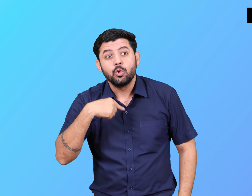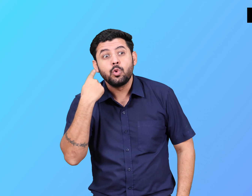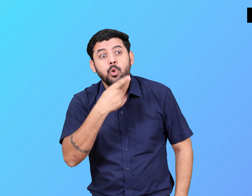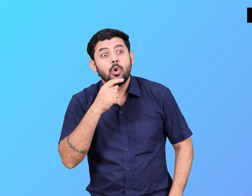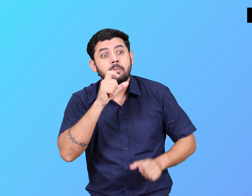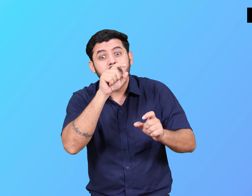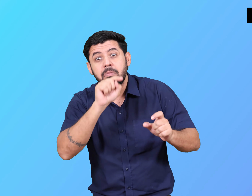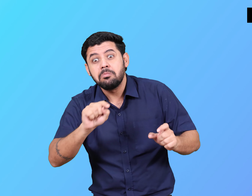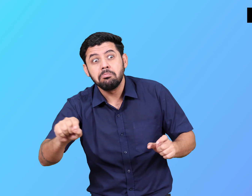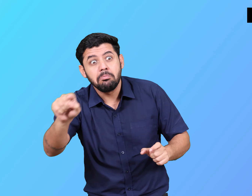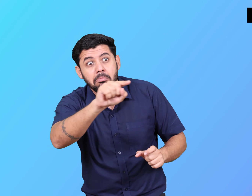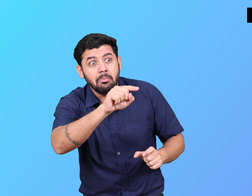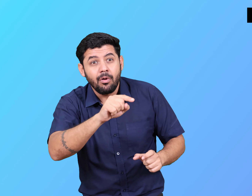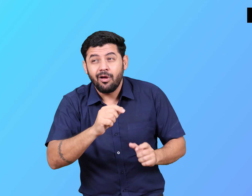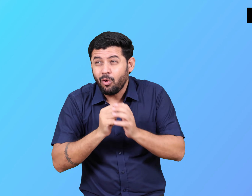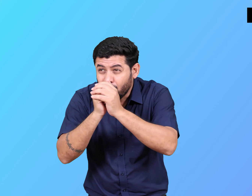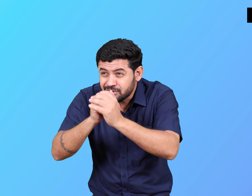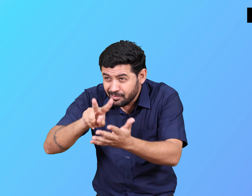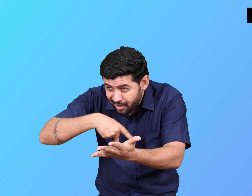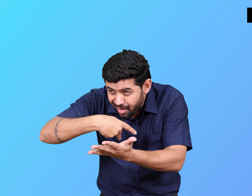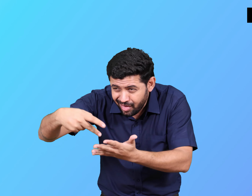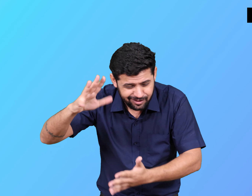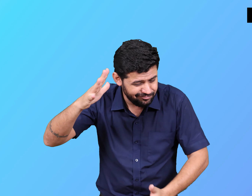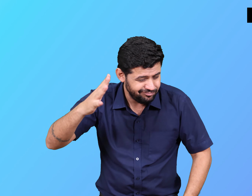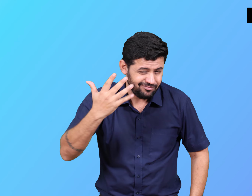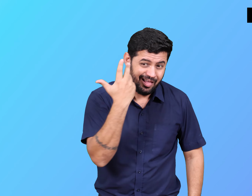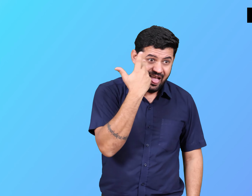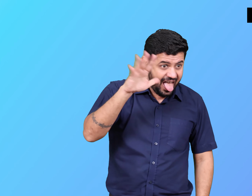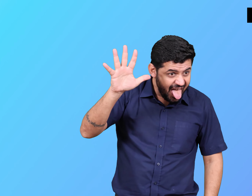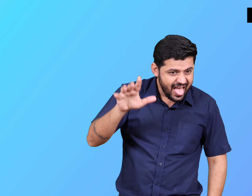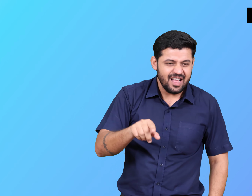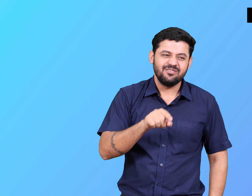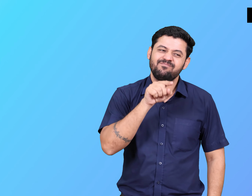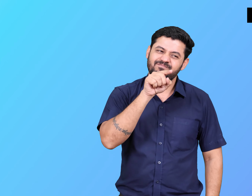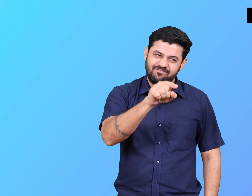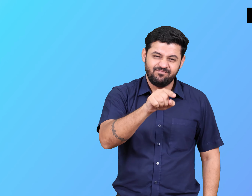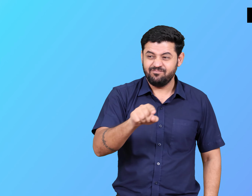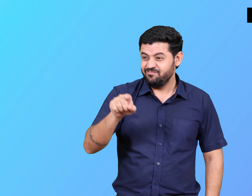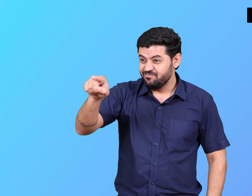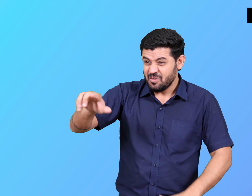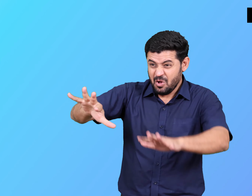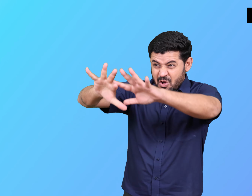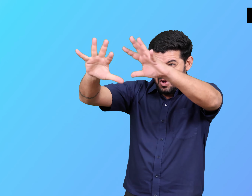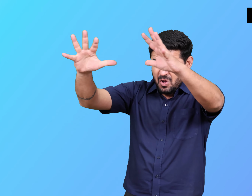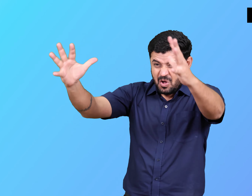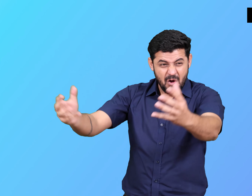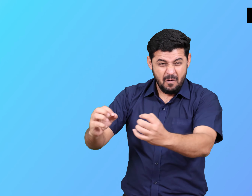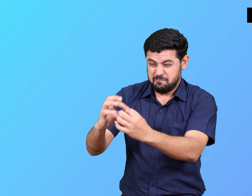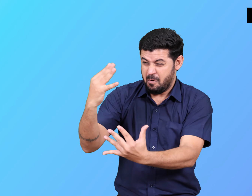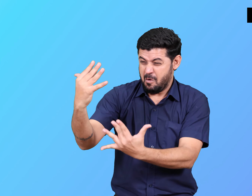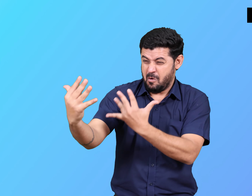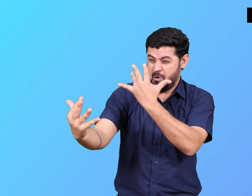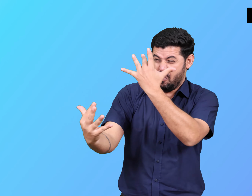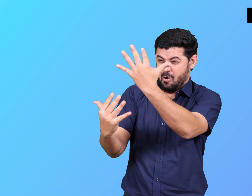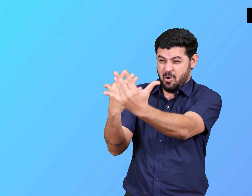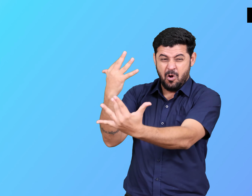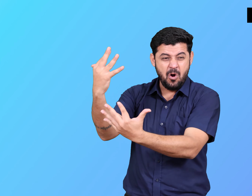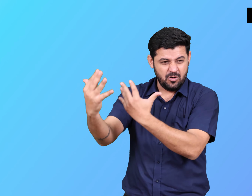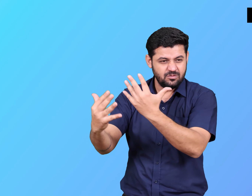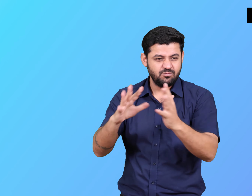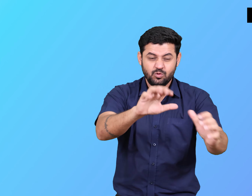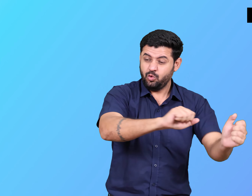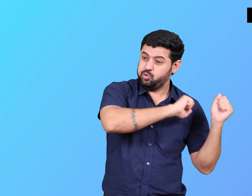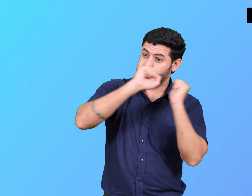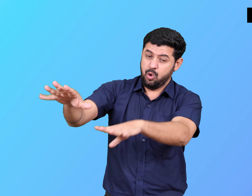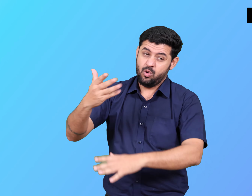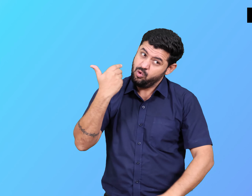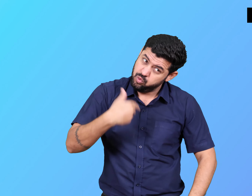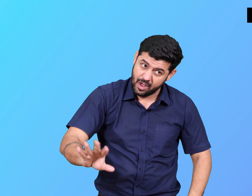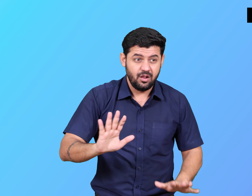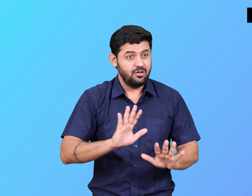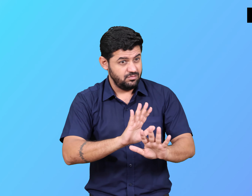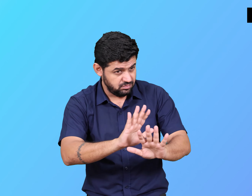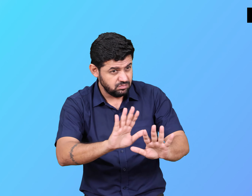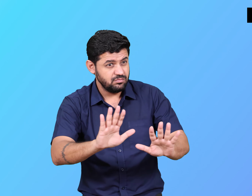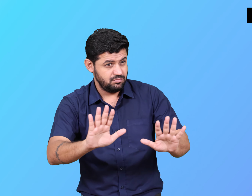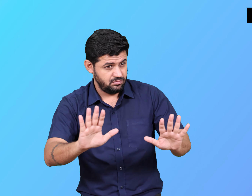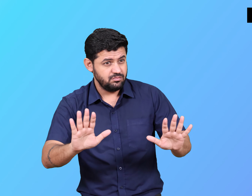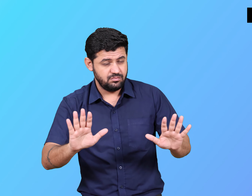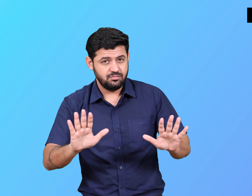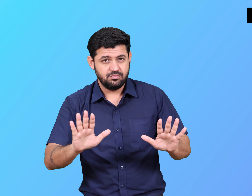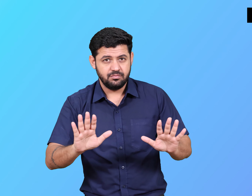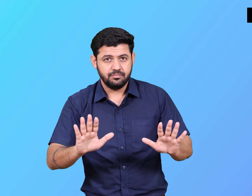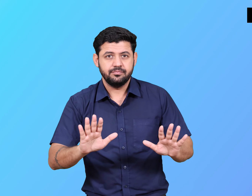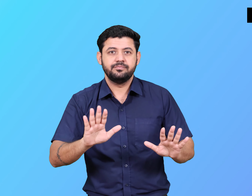Whoever does not bow down and worship this gold idol will immediately be thrown into a very hot furnace.”